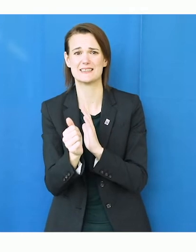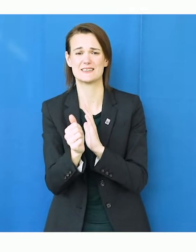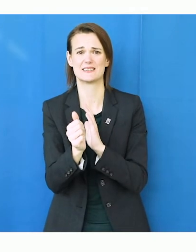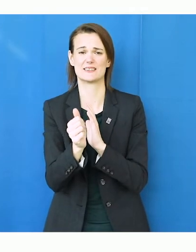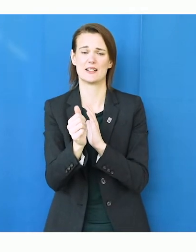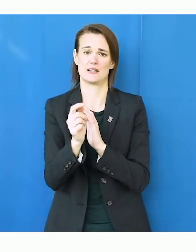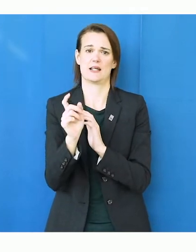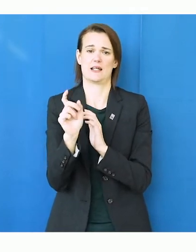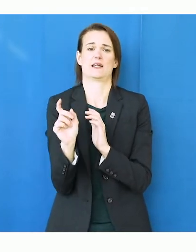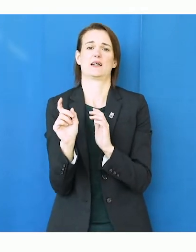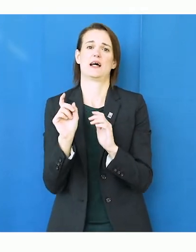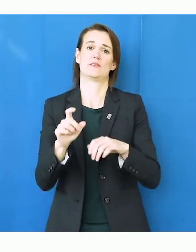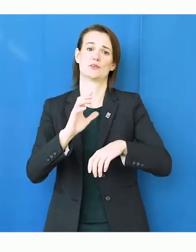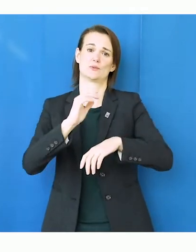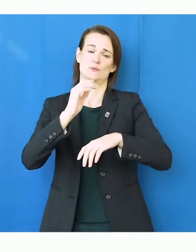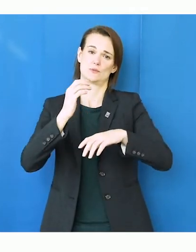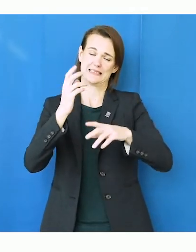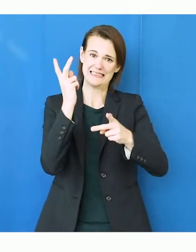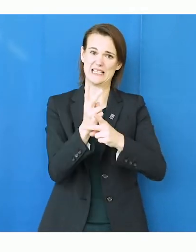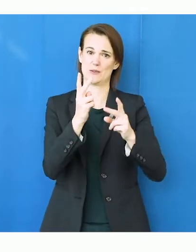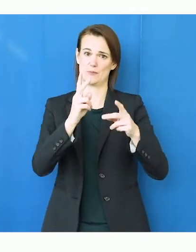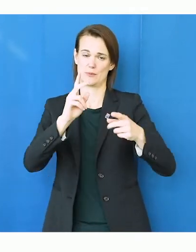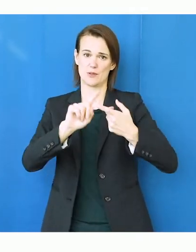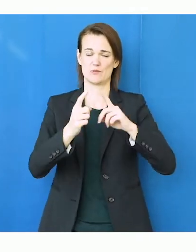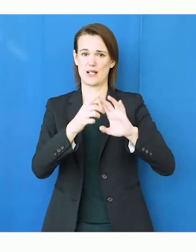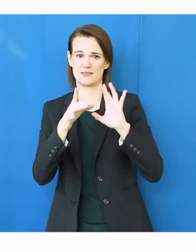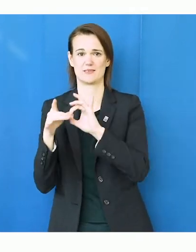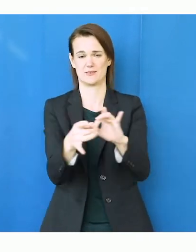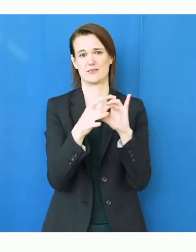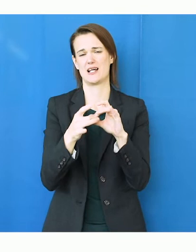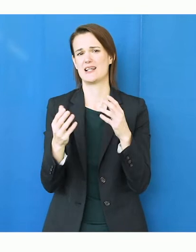relationship with our peers no matter what colour, race or background they have.